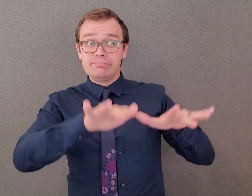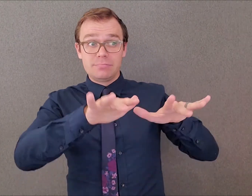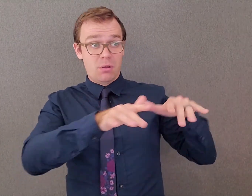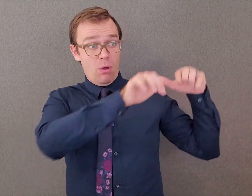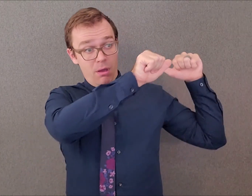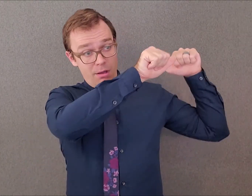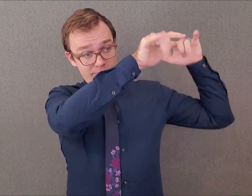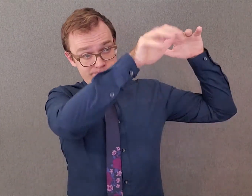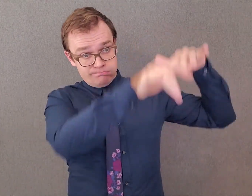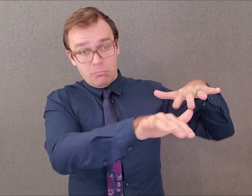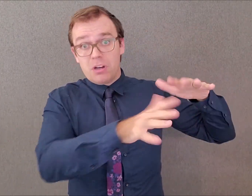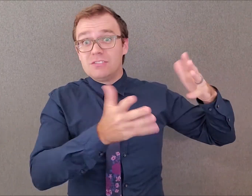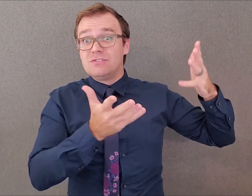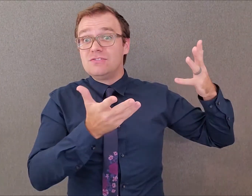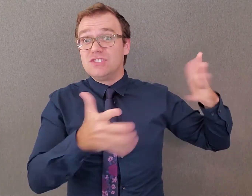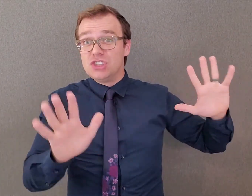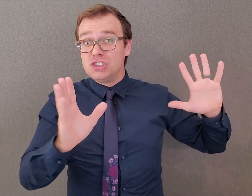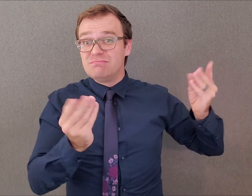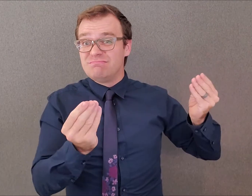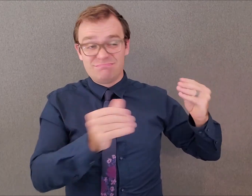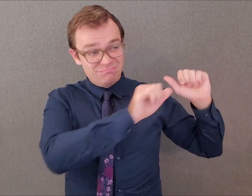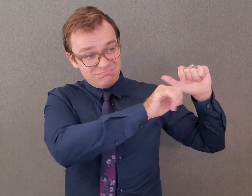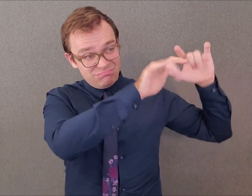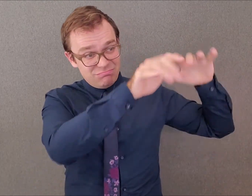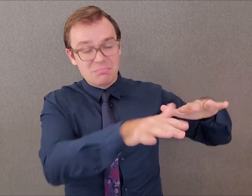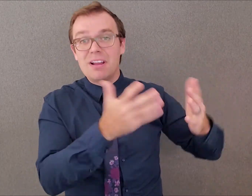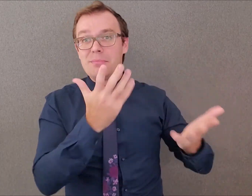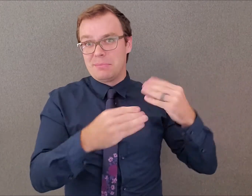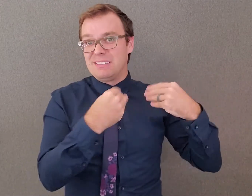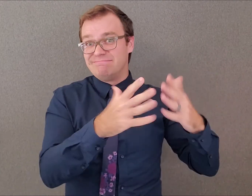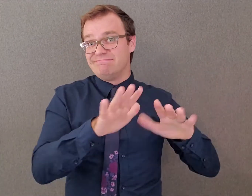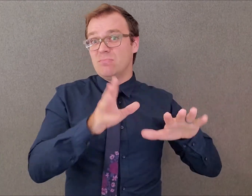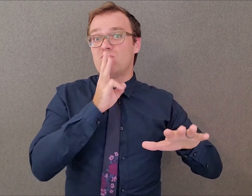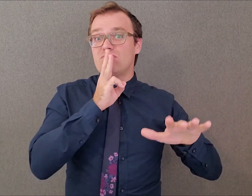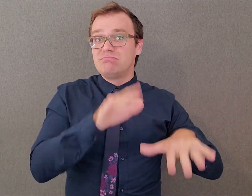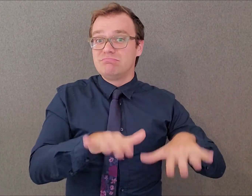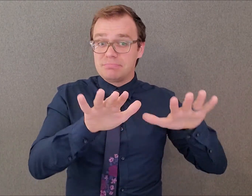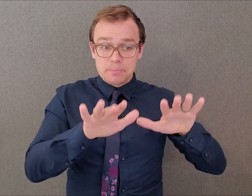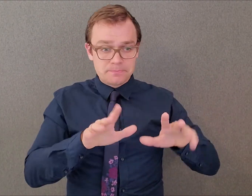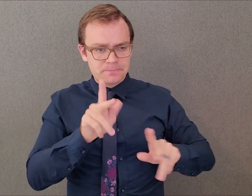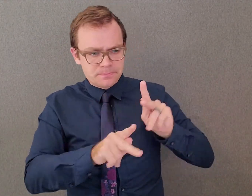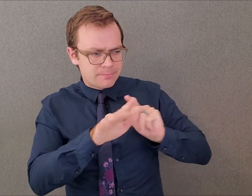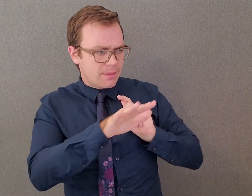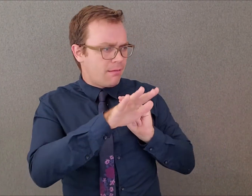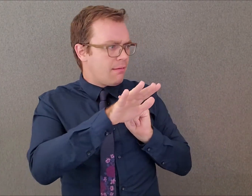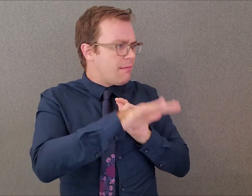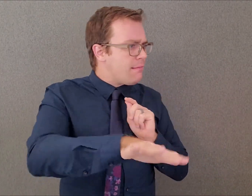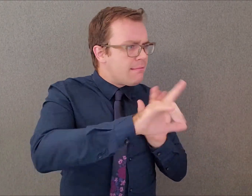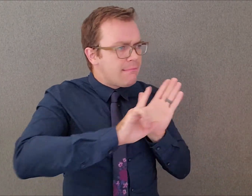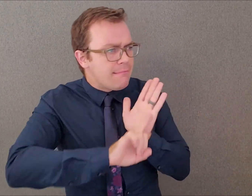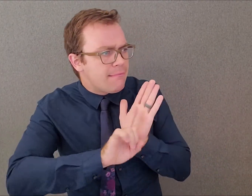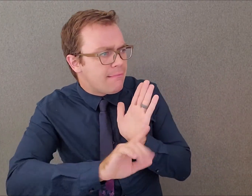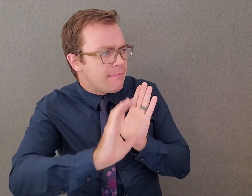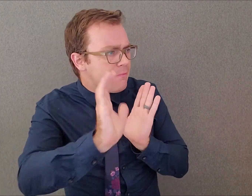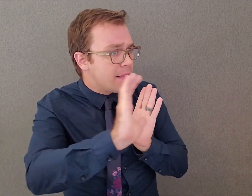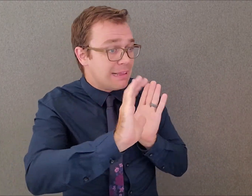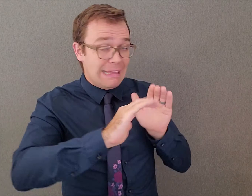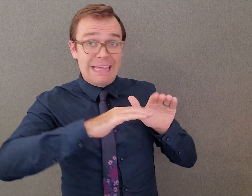which may occur after a landslide or debris flow. Check for injured and trapped persons near the slide